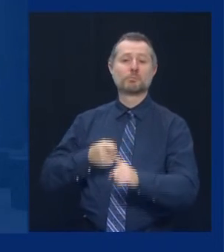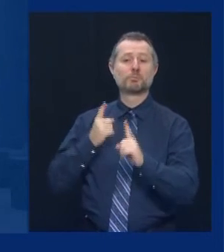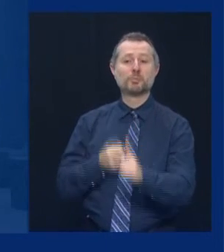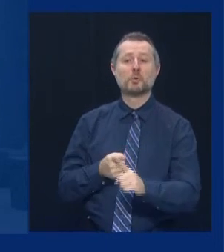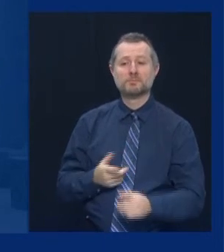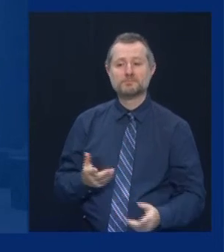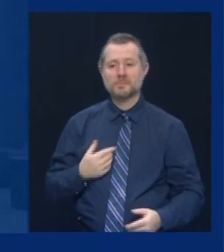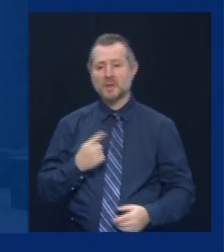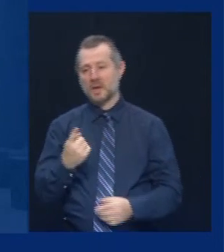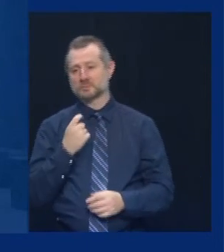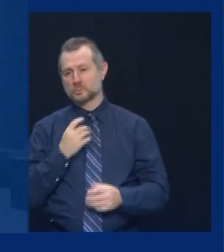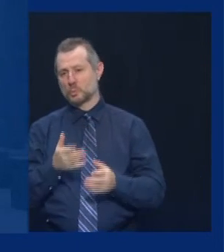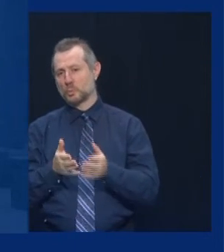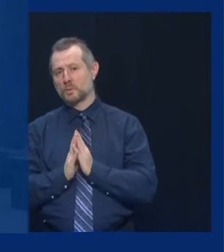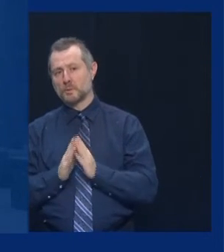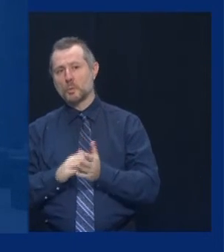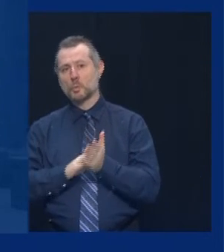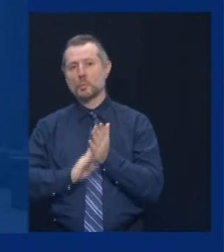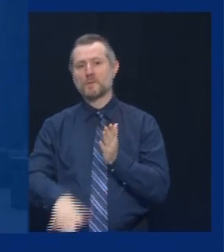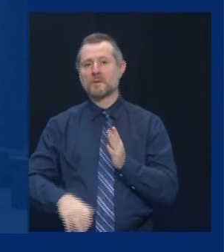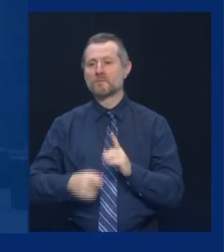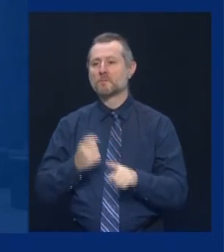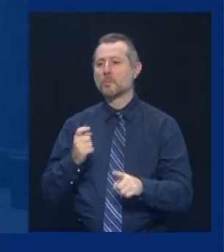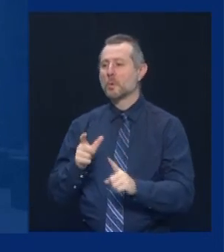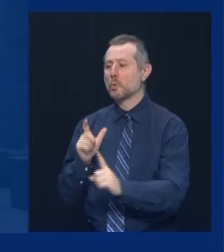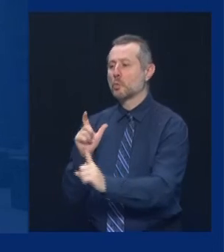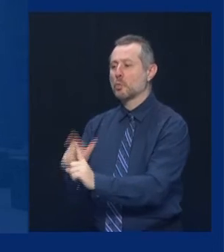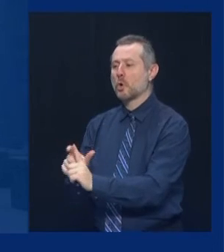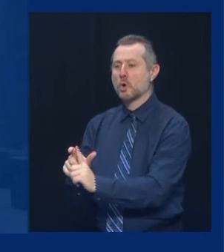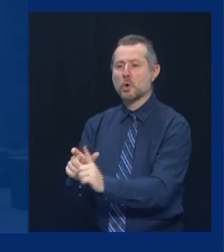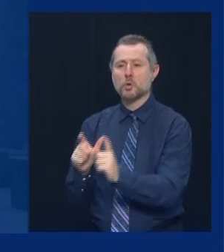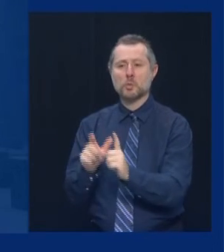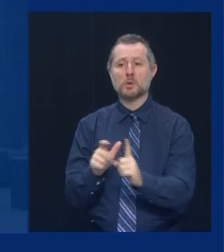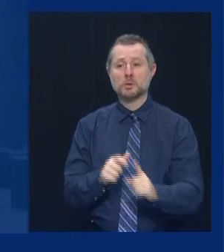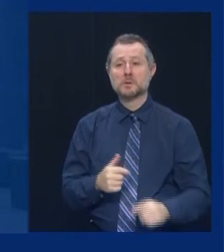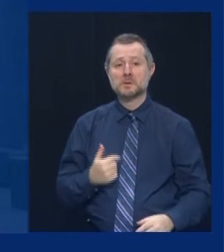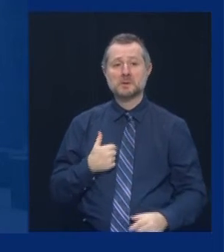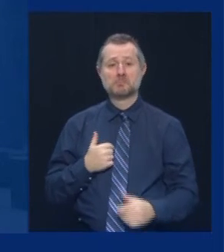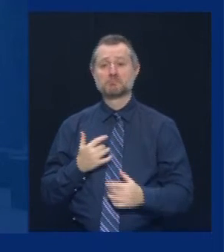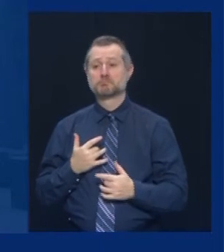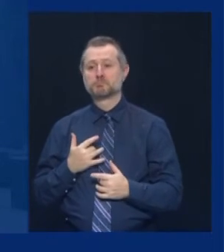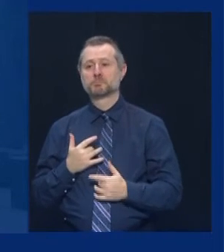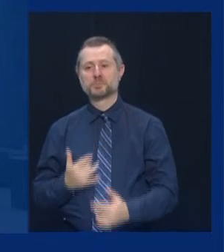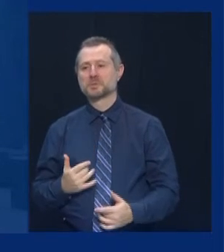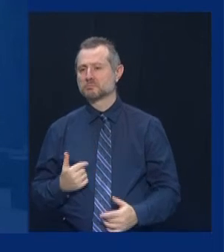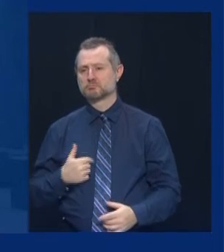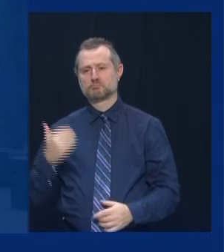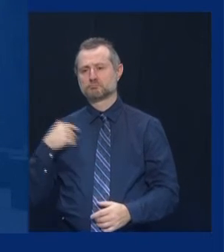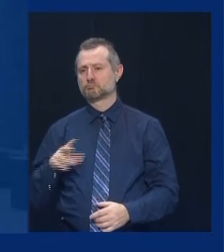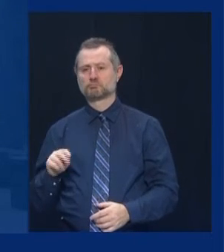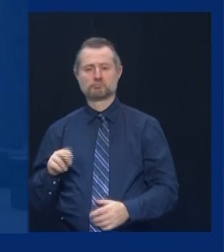THING AND A BIG WIN. LAST POINT, WE HAD A REQUEST FOR